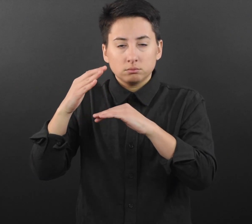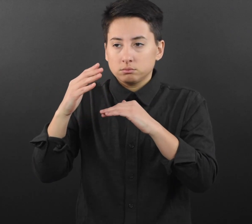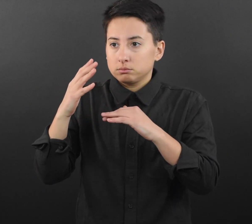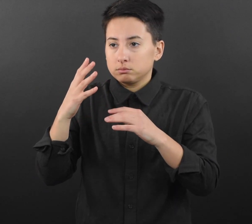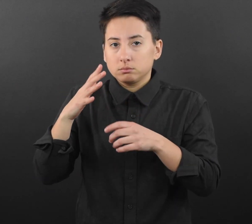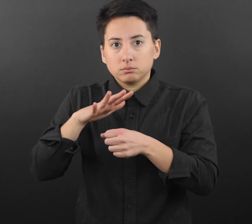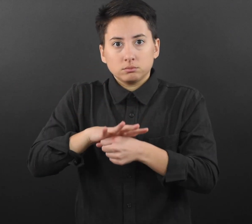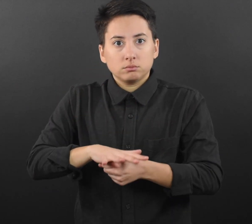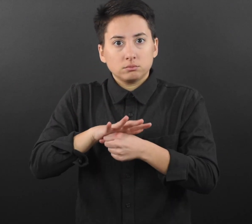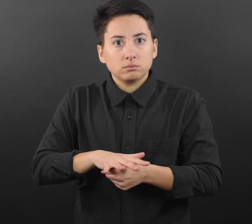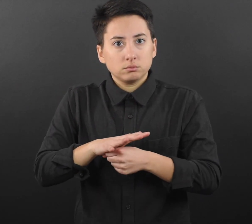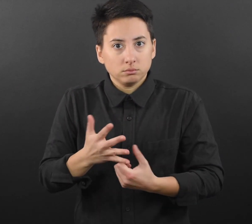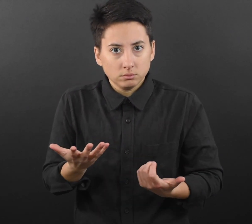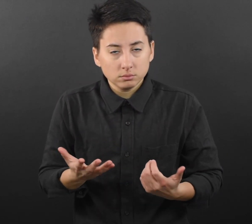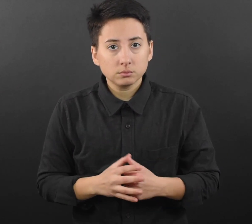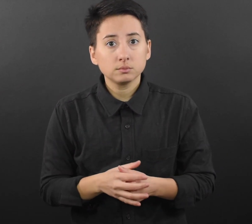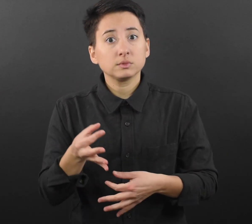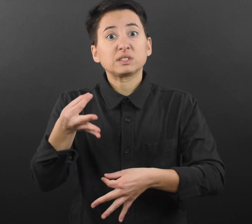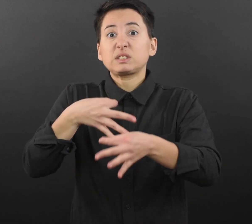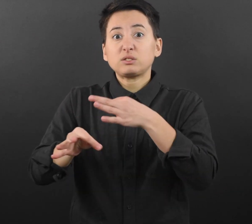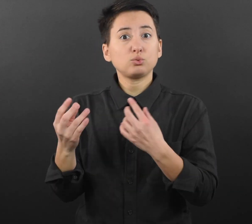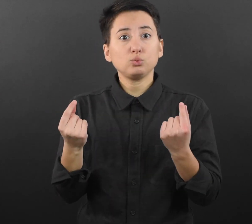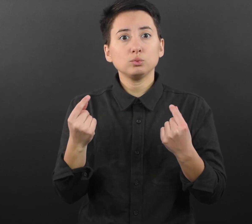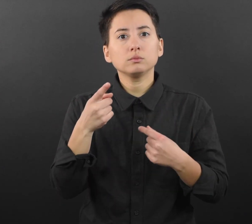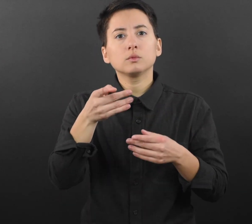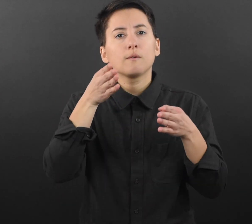Instead, focus on the positive things in your life